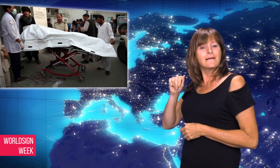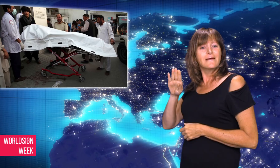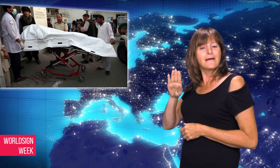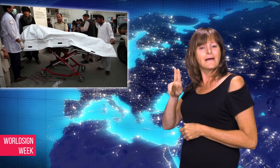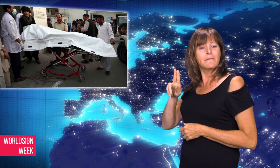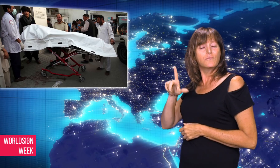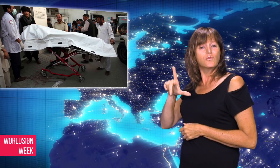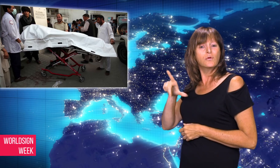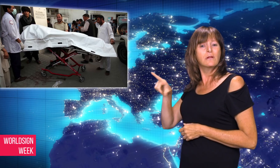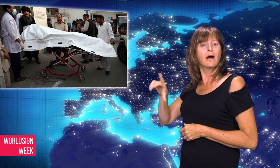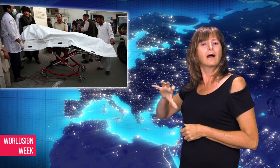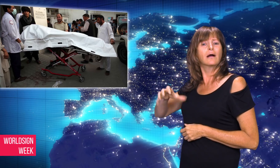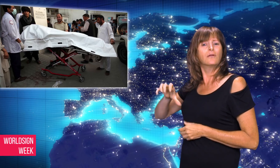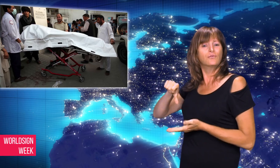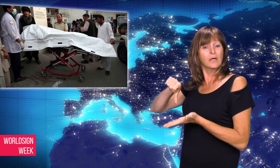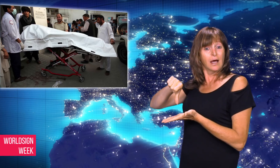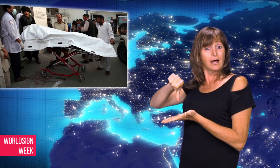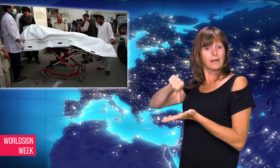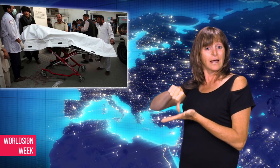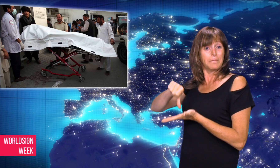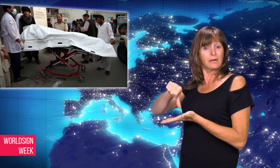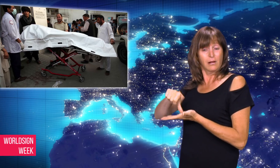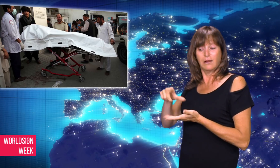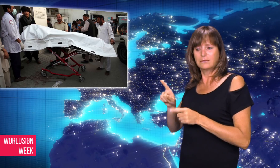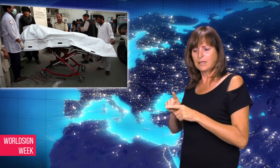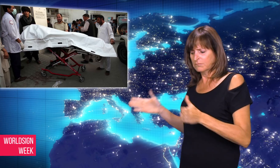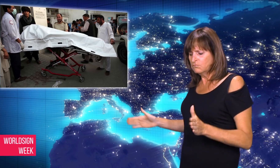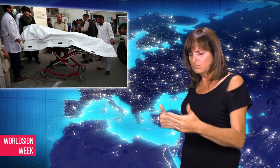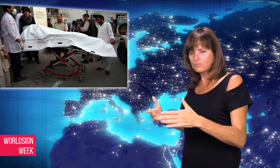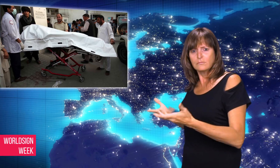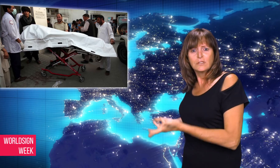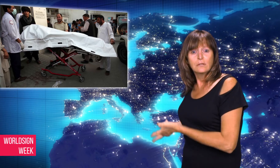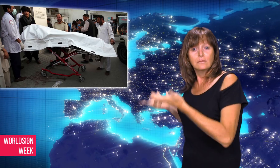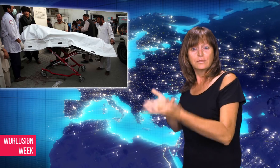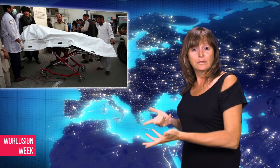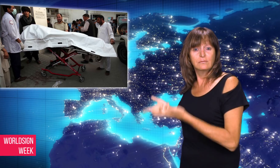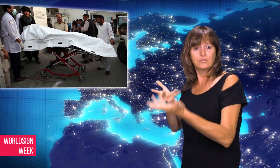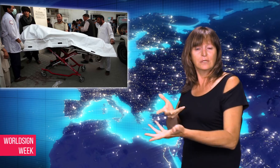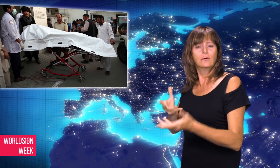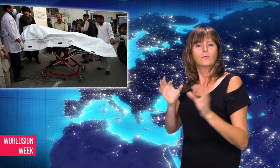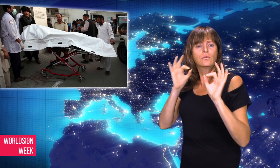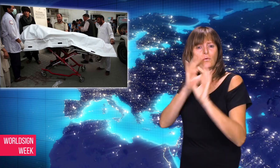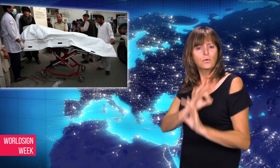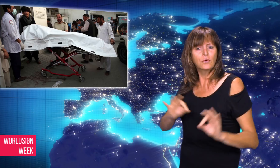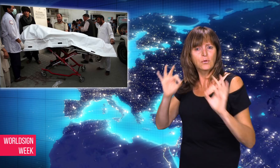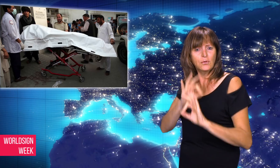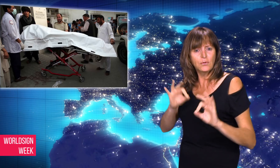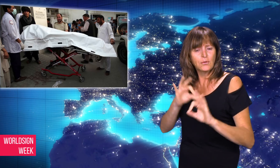Ghazni, an Afghan city, 120 km from